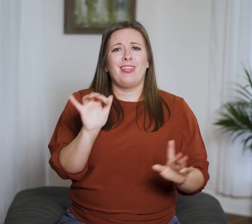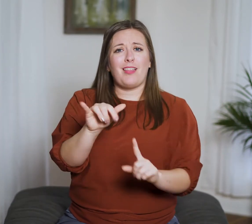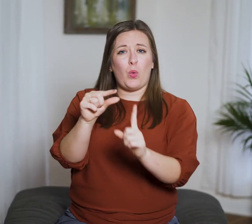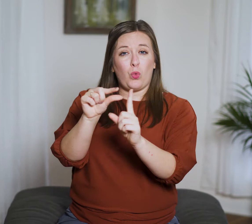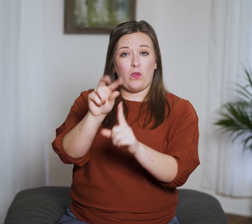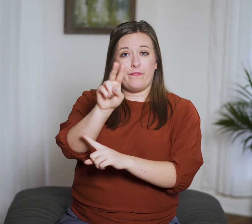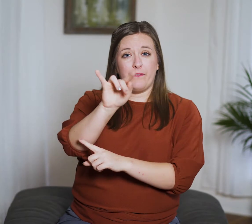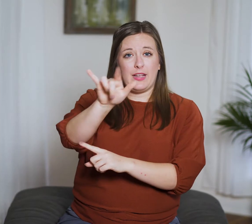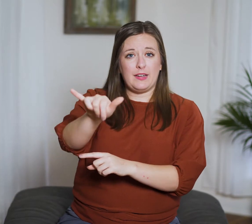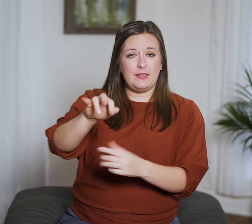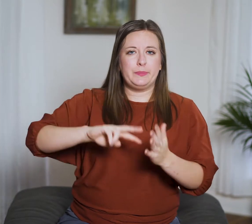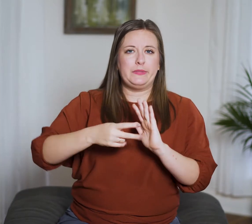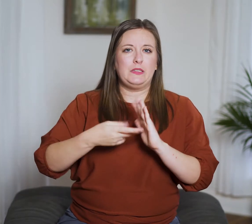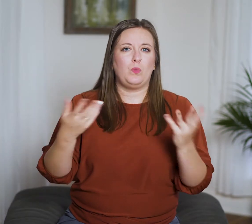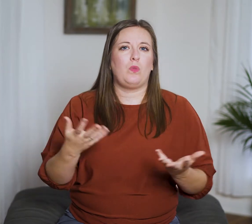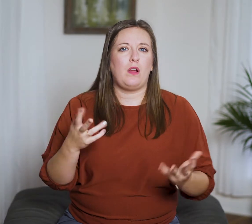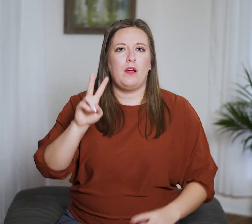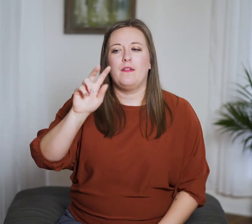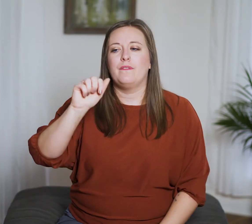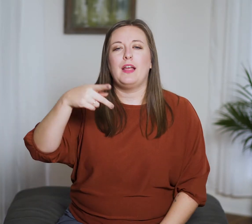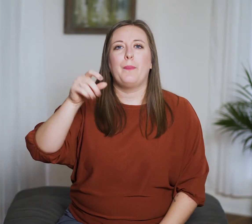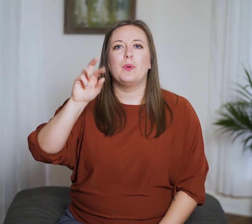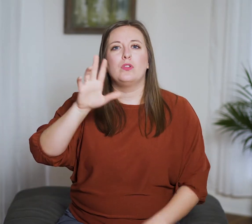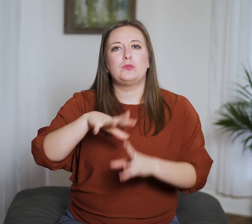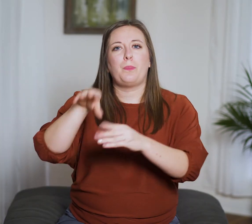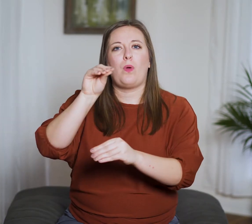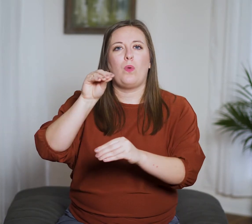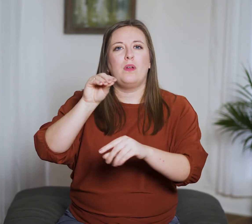The word for vanity means vapor or smoke,